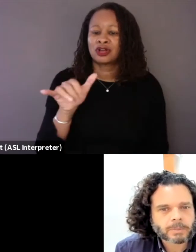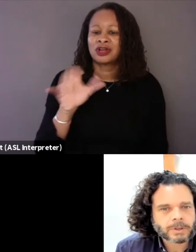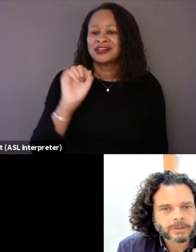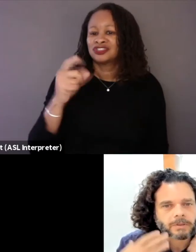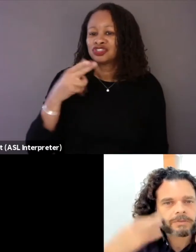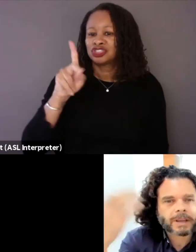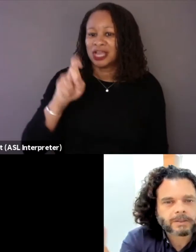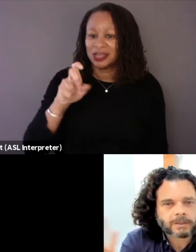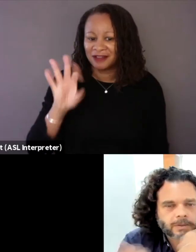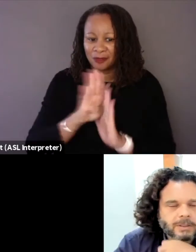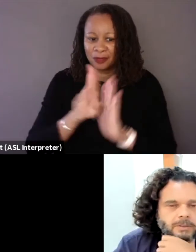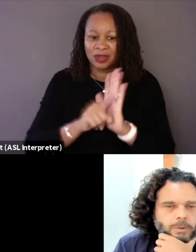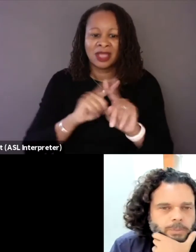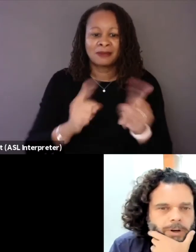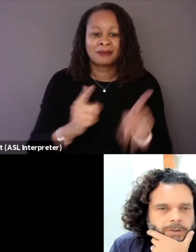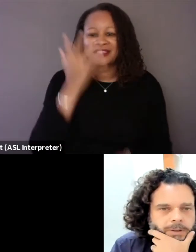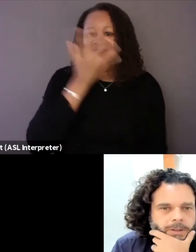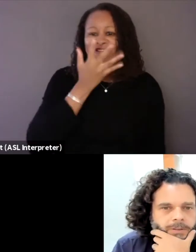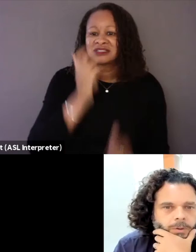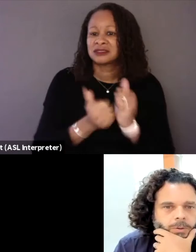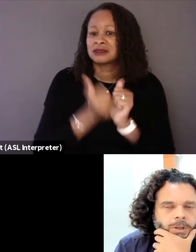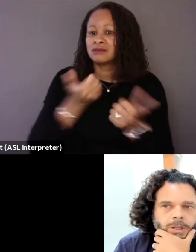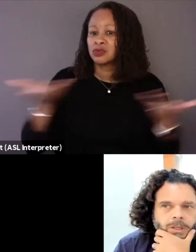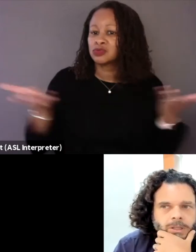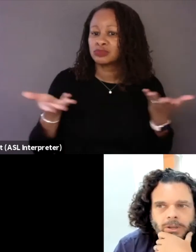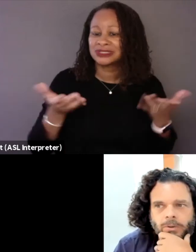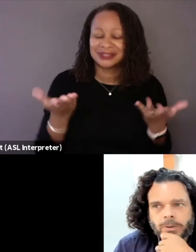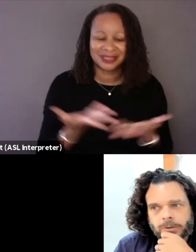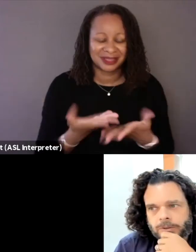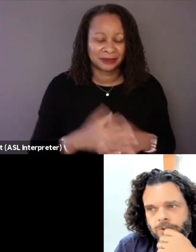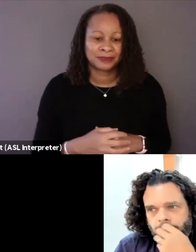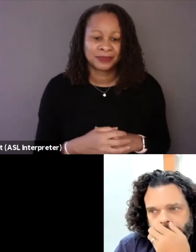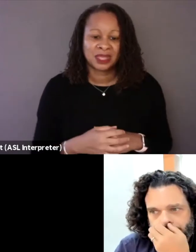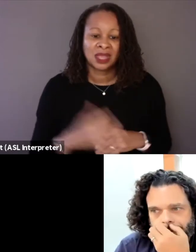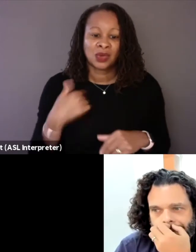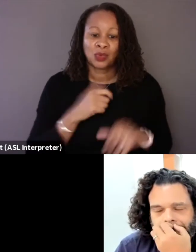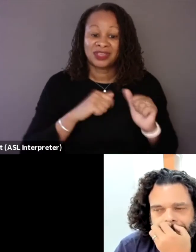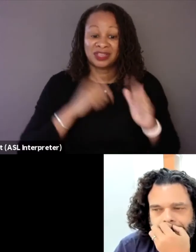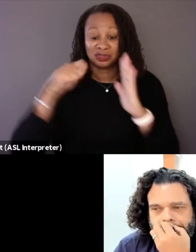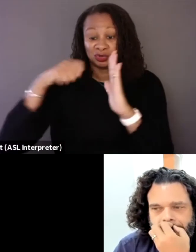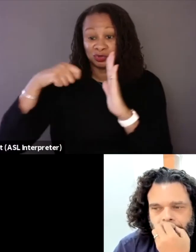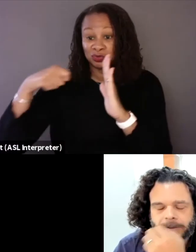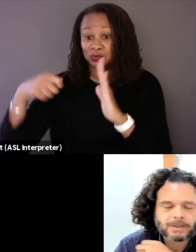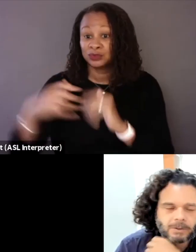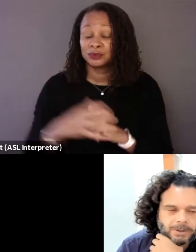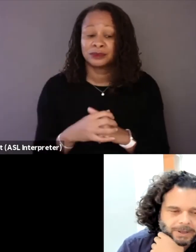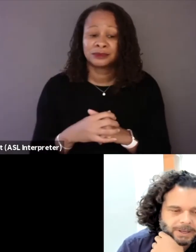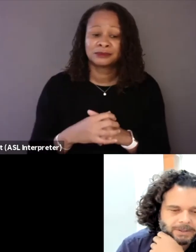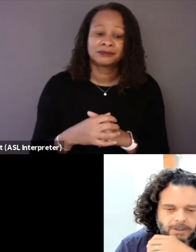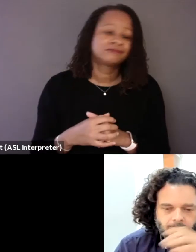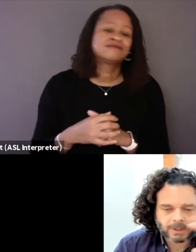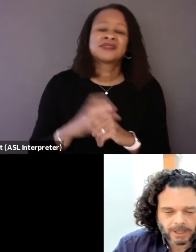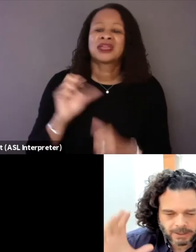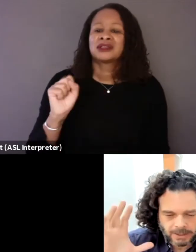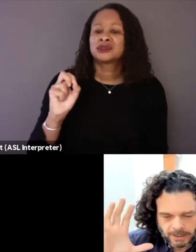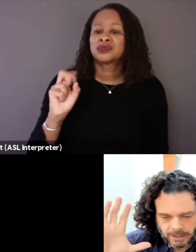but that their faces is the most present. And so, you know, we're able to shoot a shot with the Sony Venice and we like,